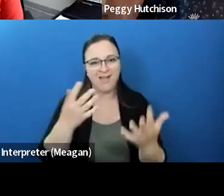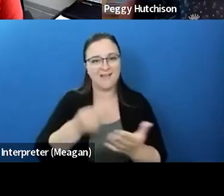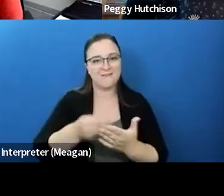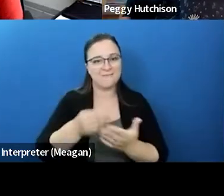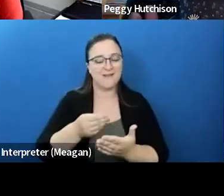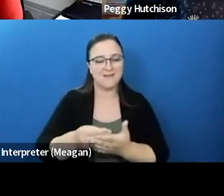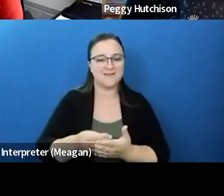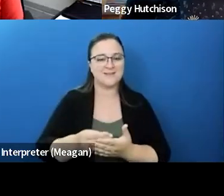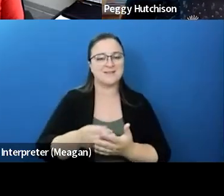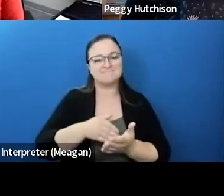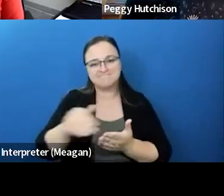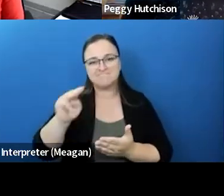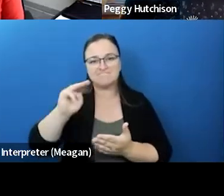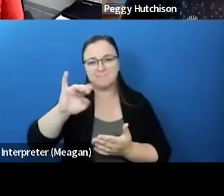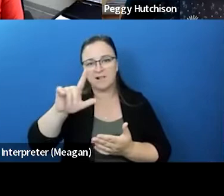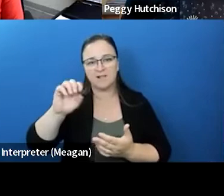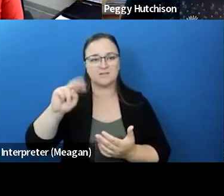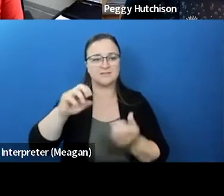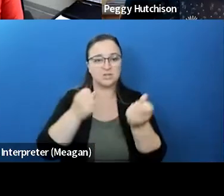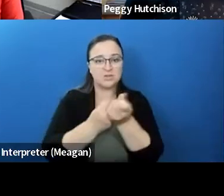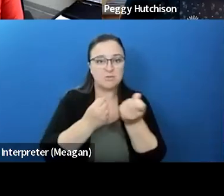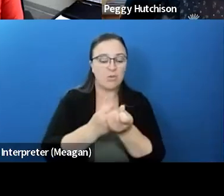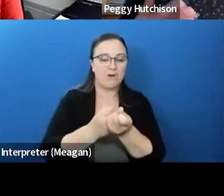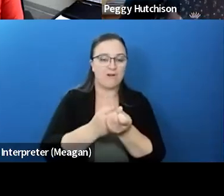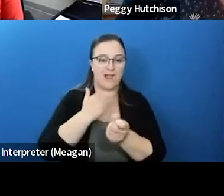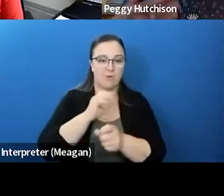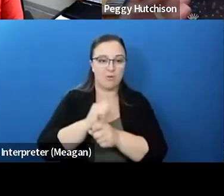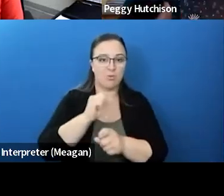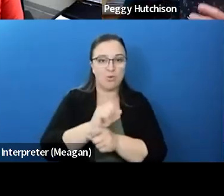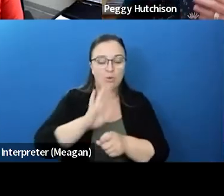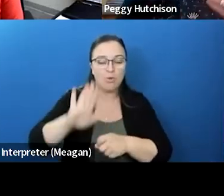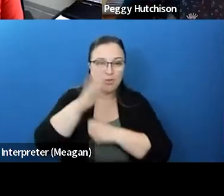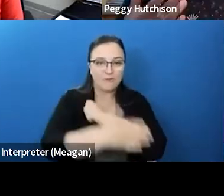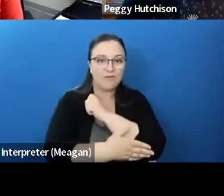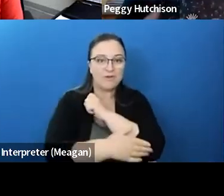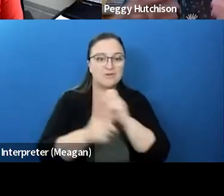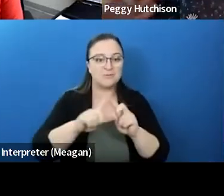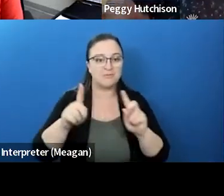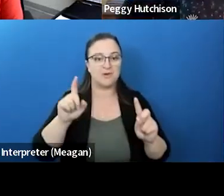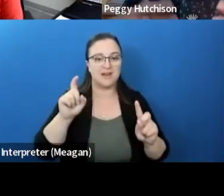to support the critical work going on across the country. But we had to really shape shift to make sure